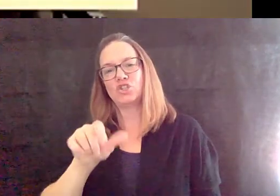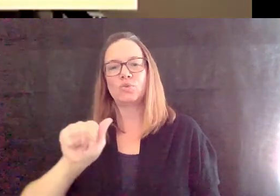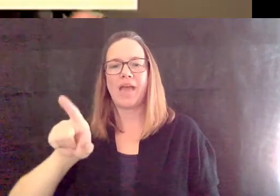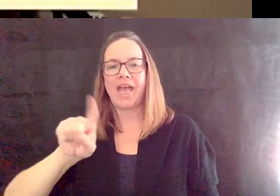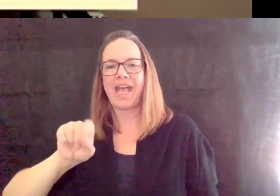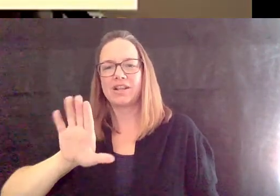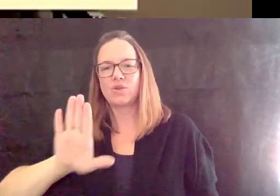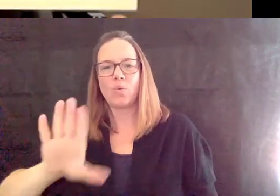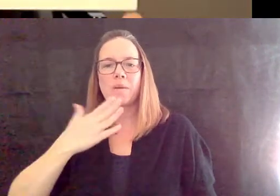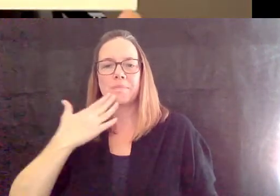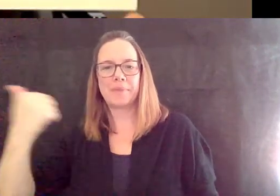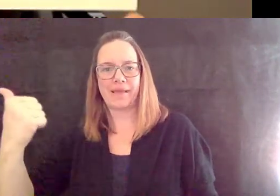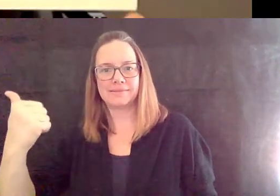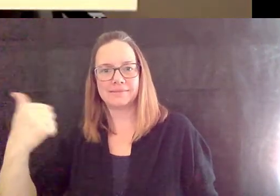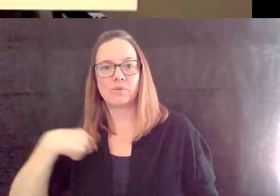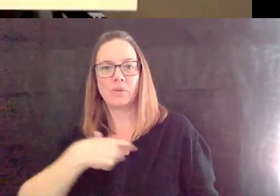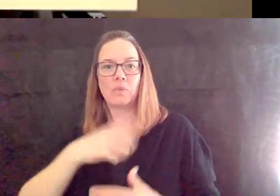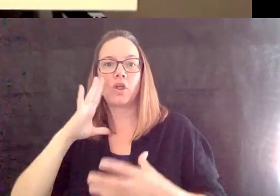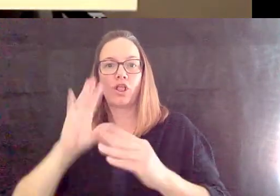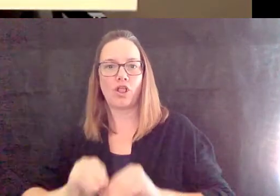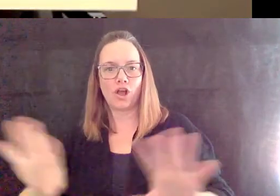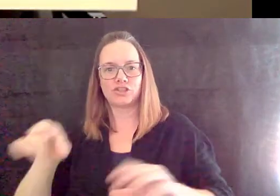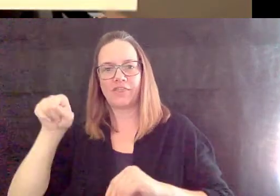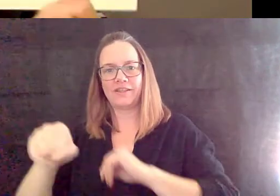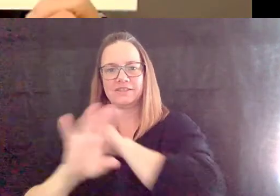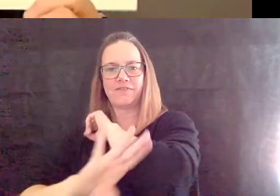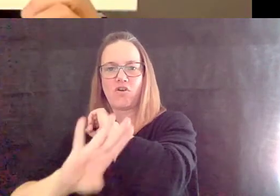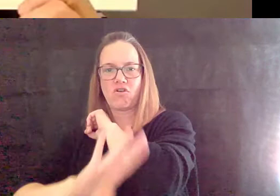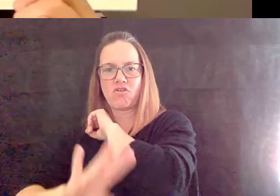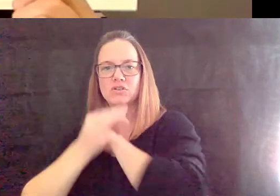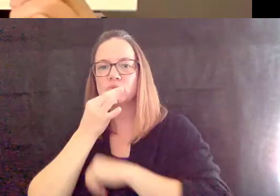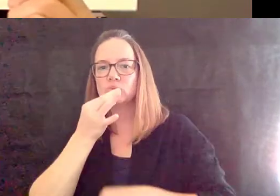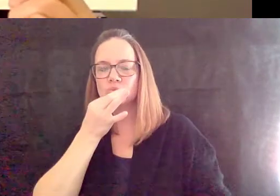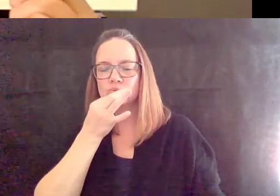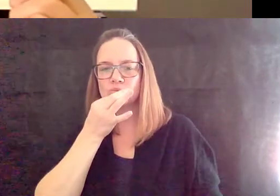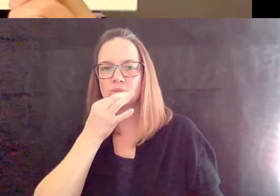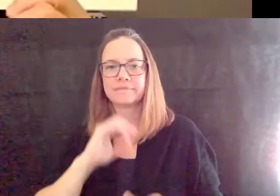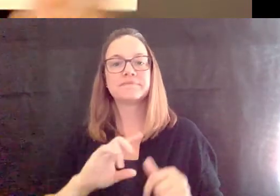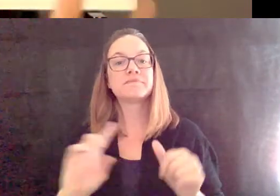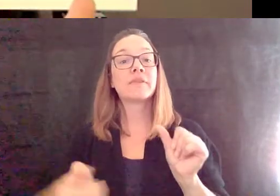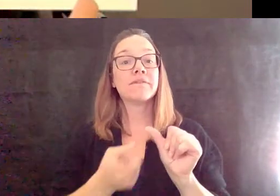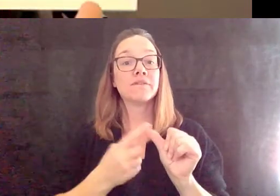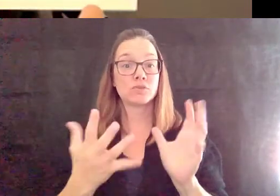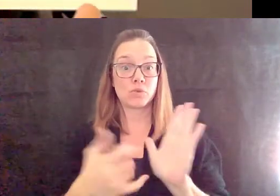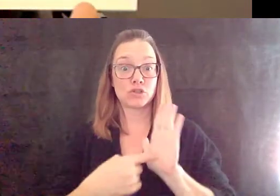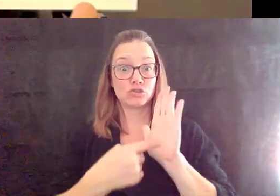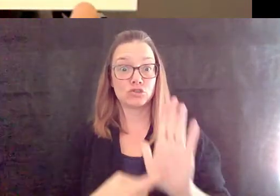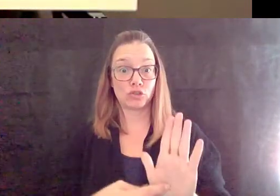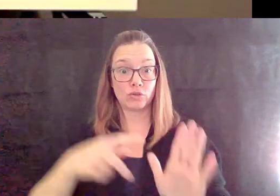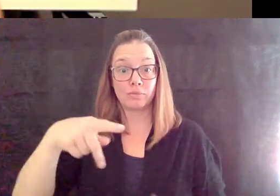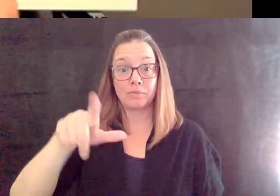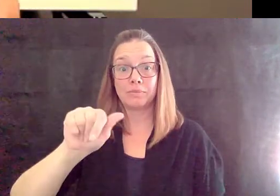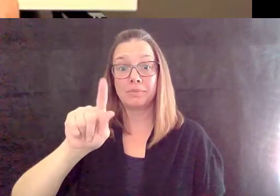that we'll be launching this fall. So first, I want to show what the platform looks